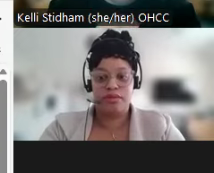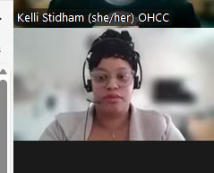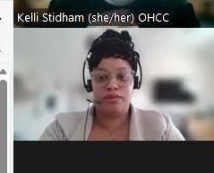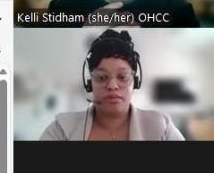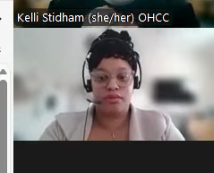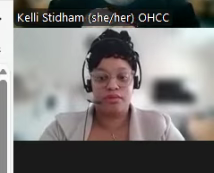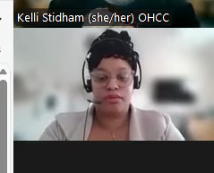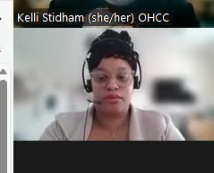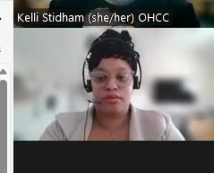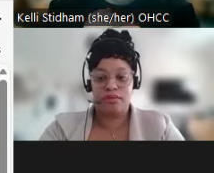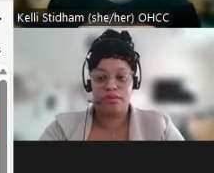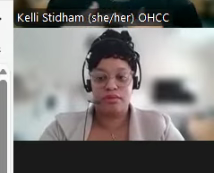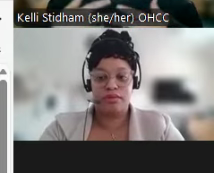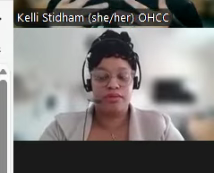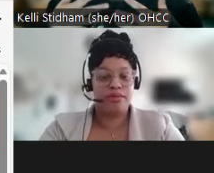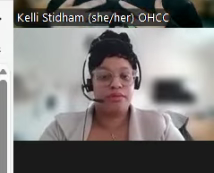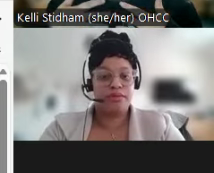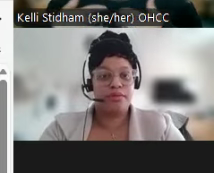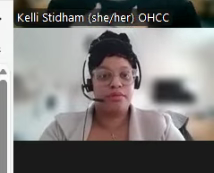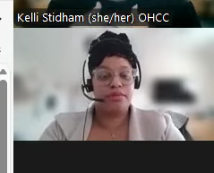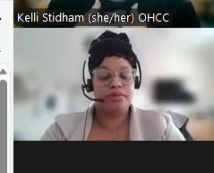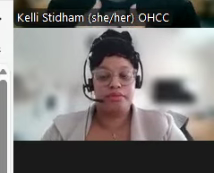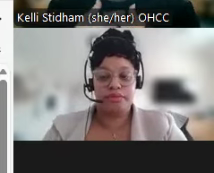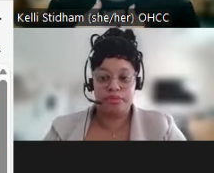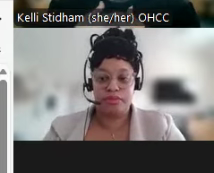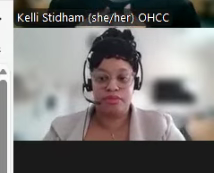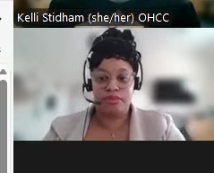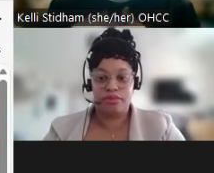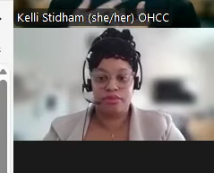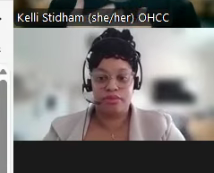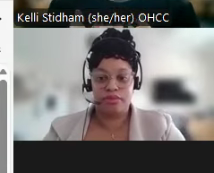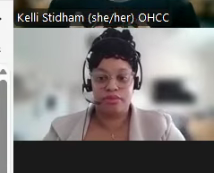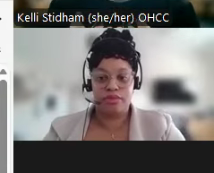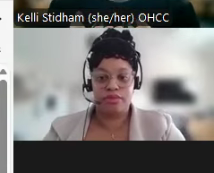far as trainings being done with Oregon